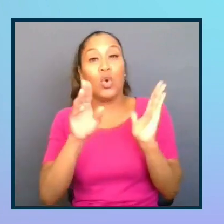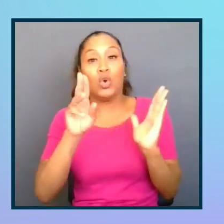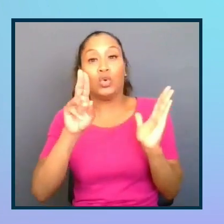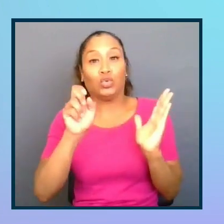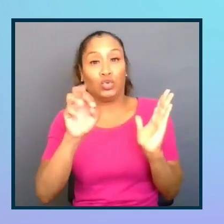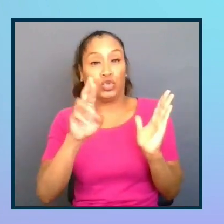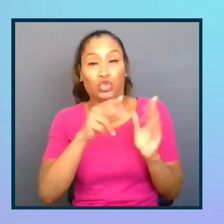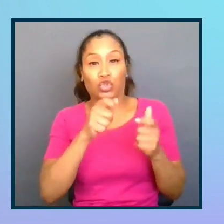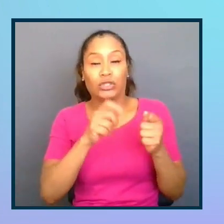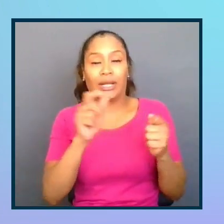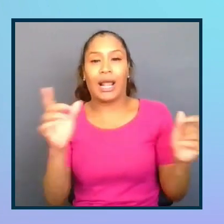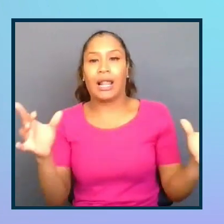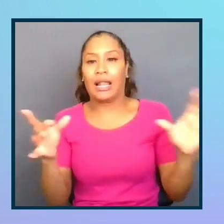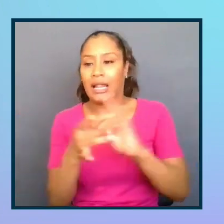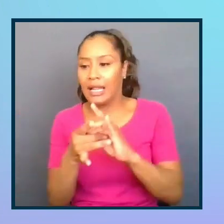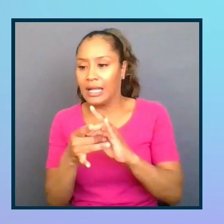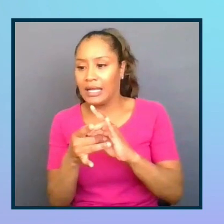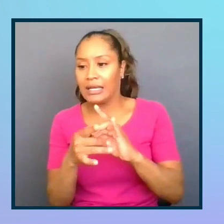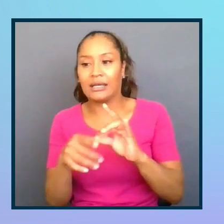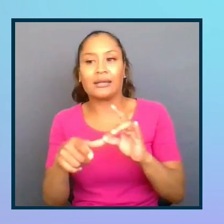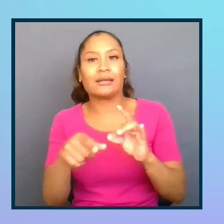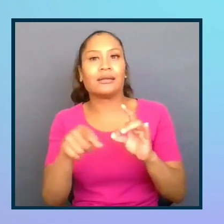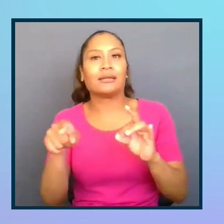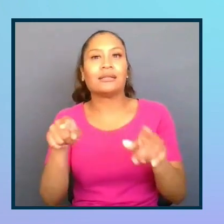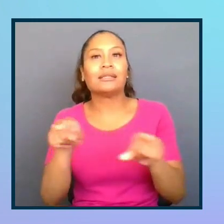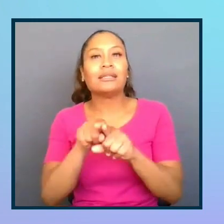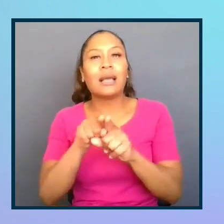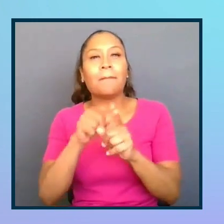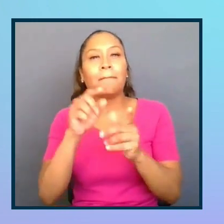to those same account detail elements.